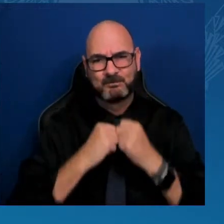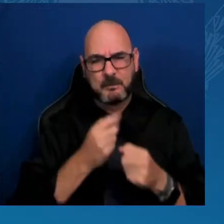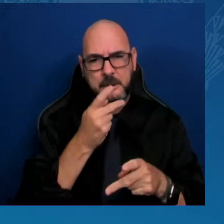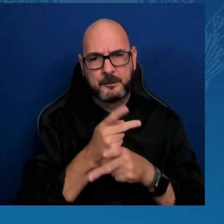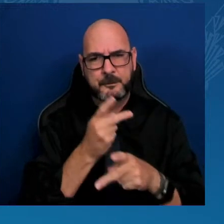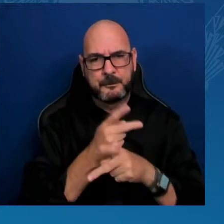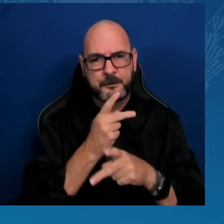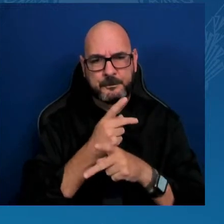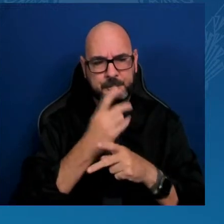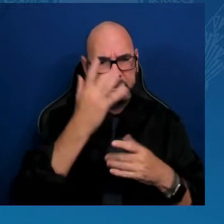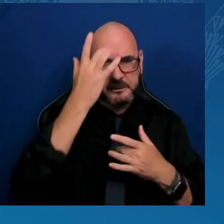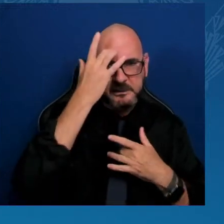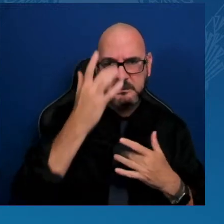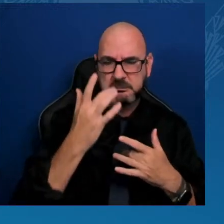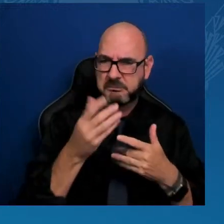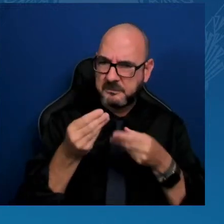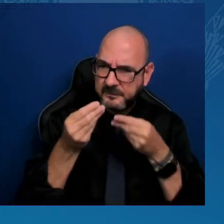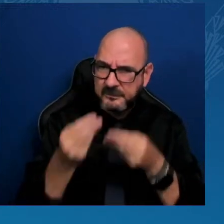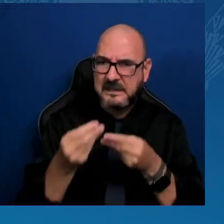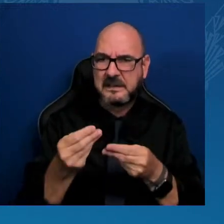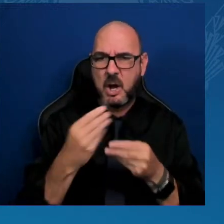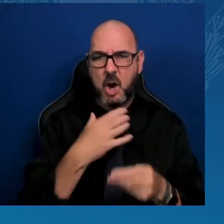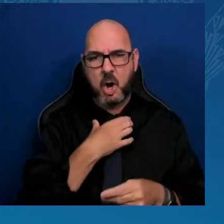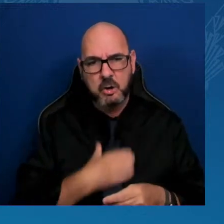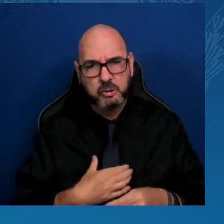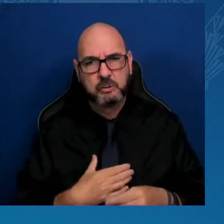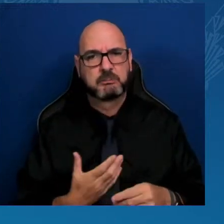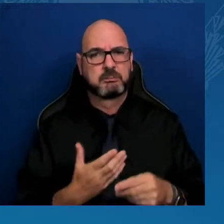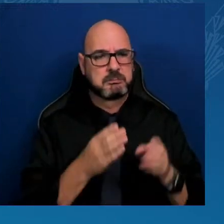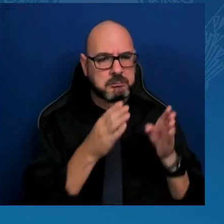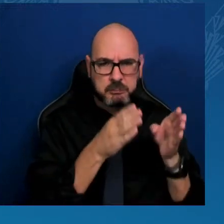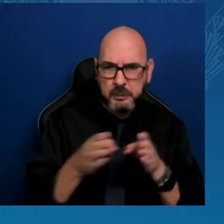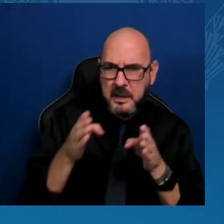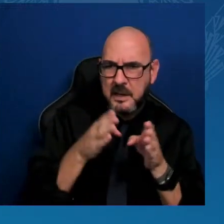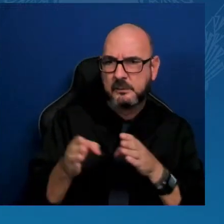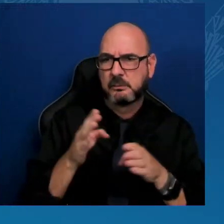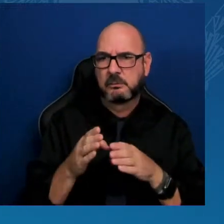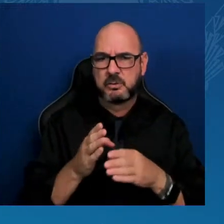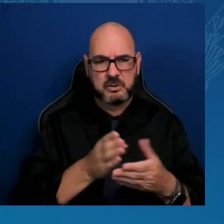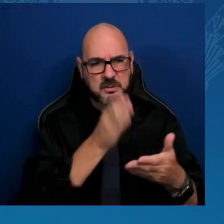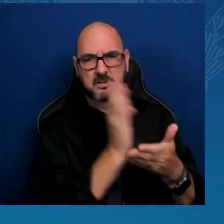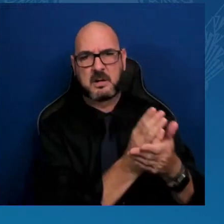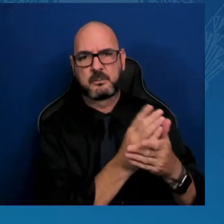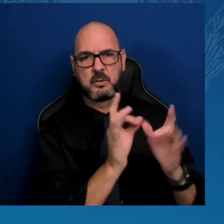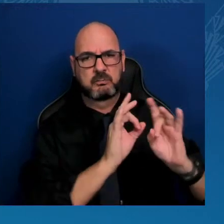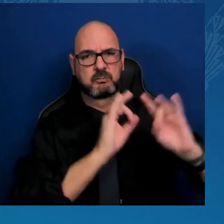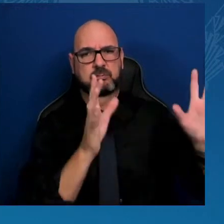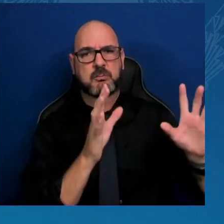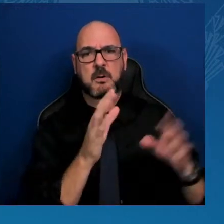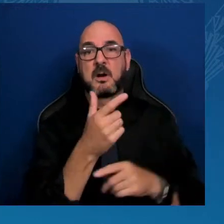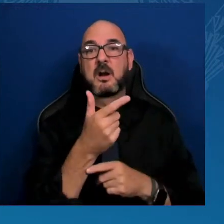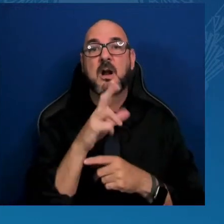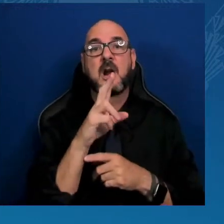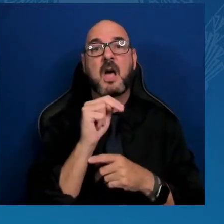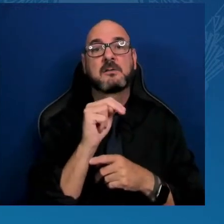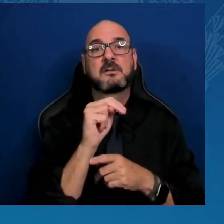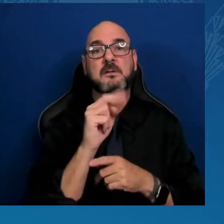You organize to stop the horror of gun violence. You help Americans register to vote